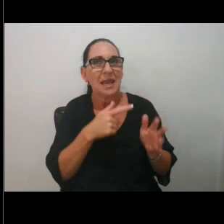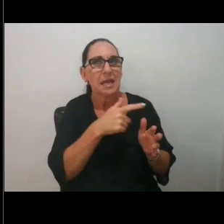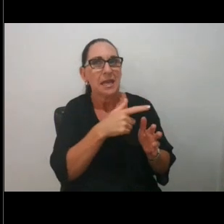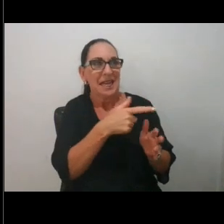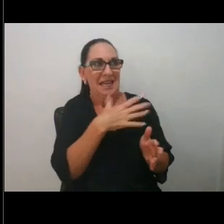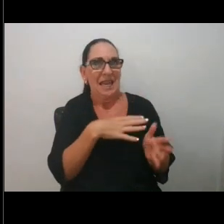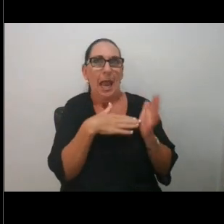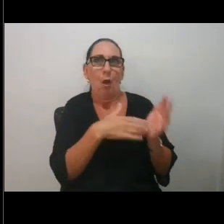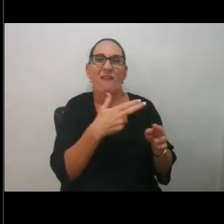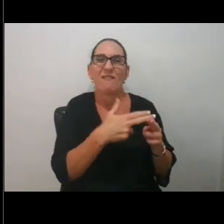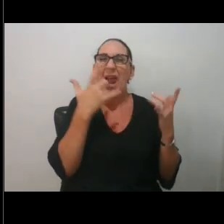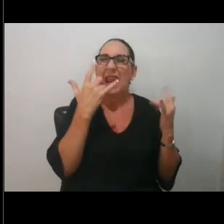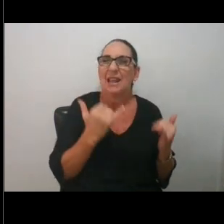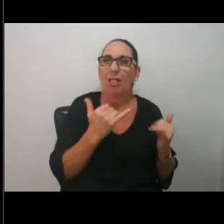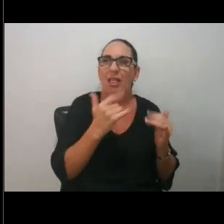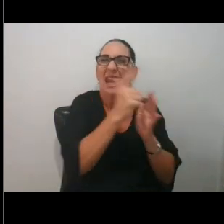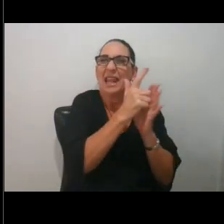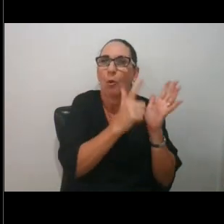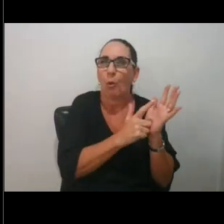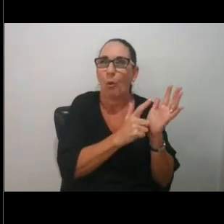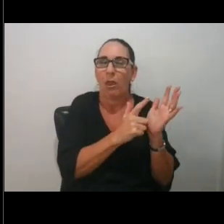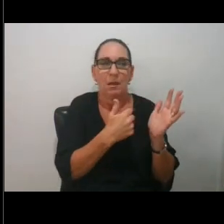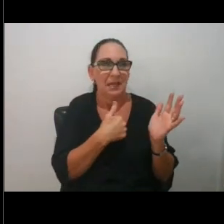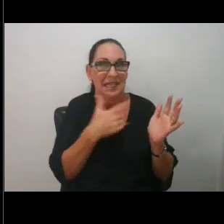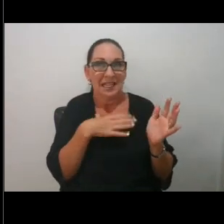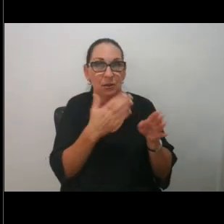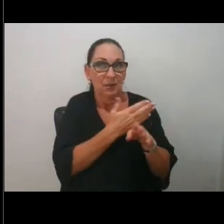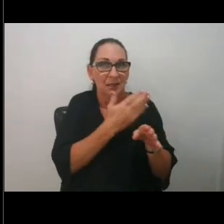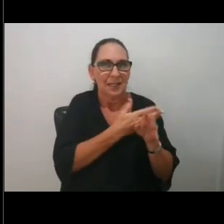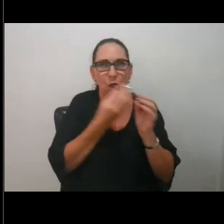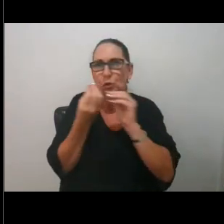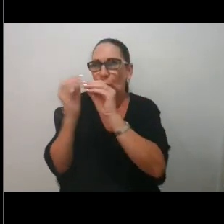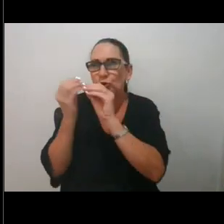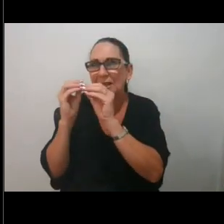to be doing work in between court dates such as negotiating with prosecutors requesting evidence